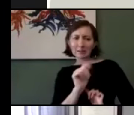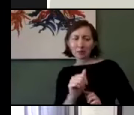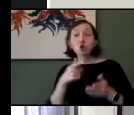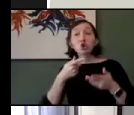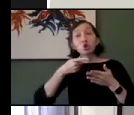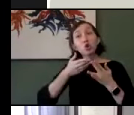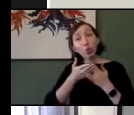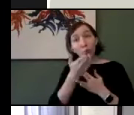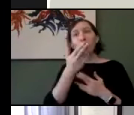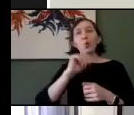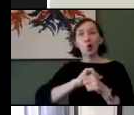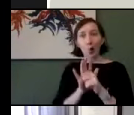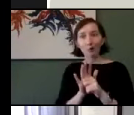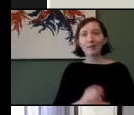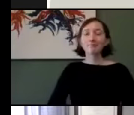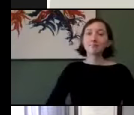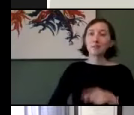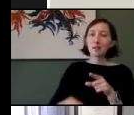Carolyn Philips: Excellent.